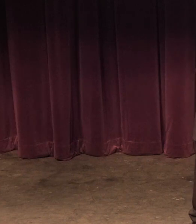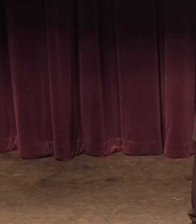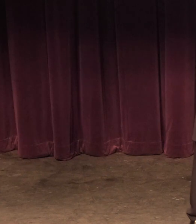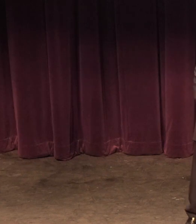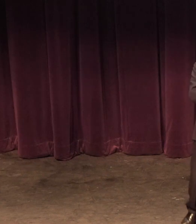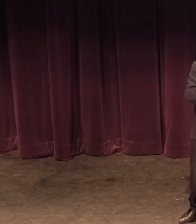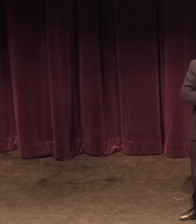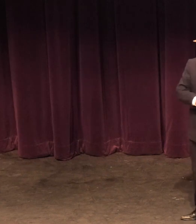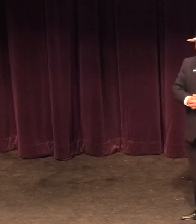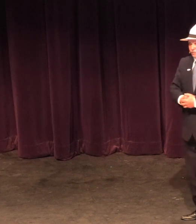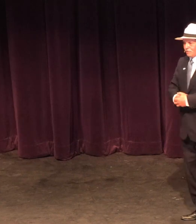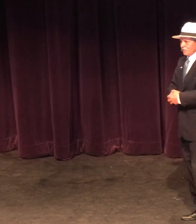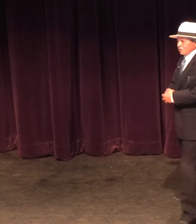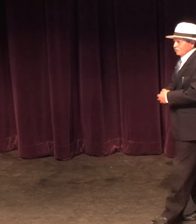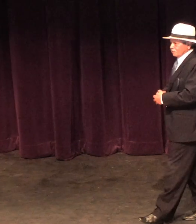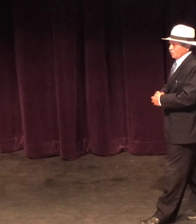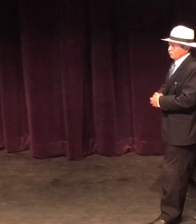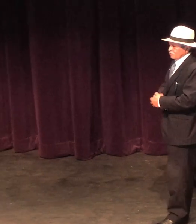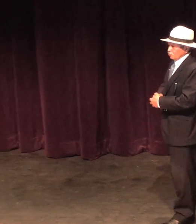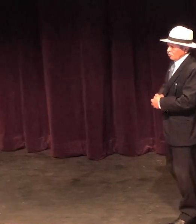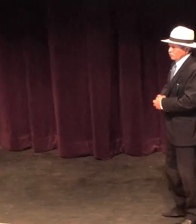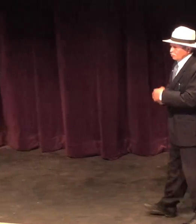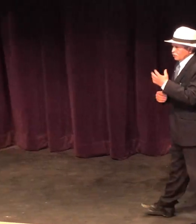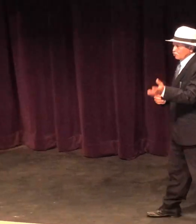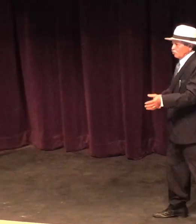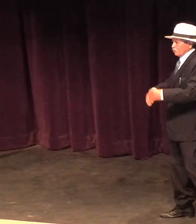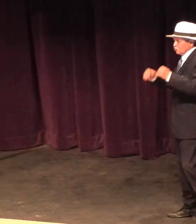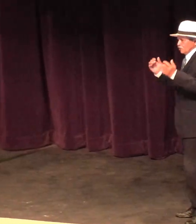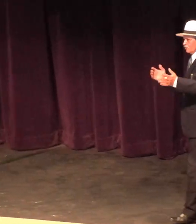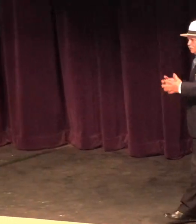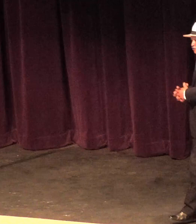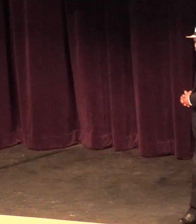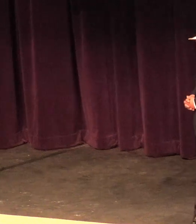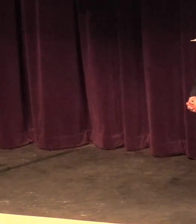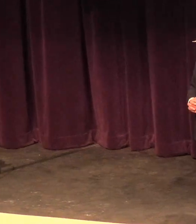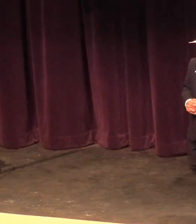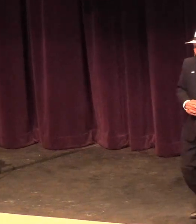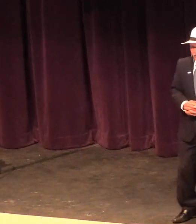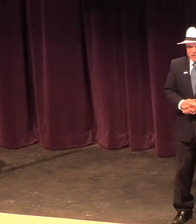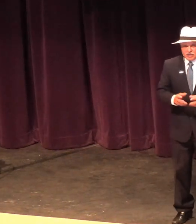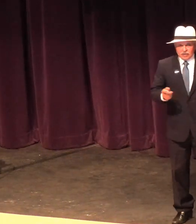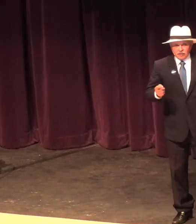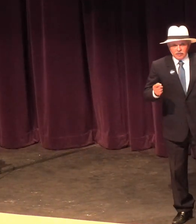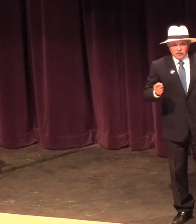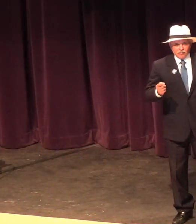is going to happen everywhere. We are in a free society so people will write stuff in the